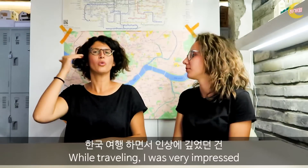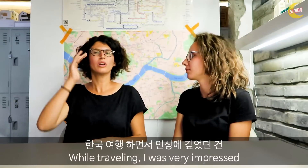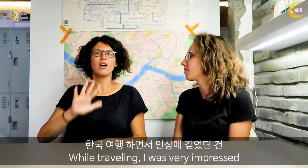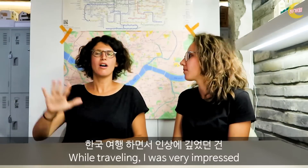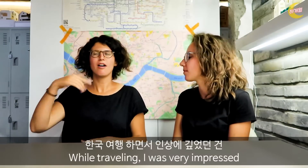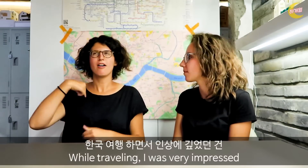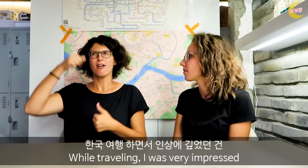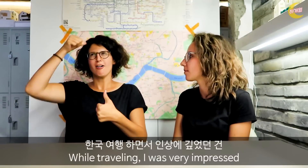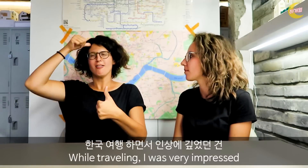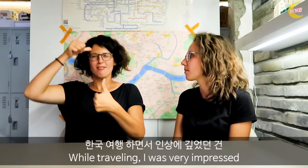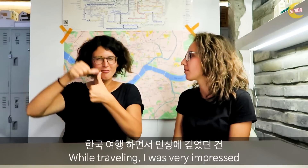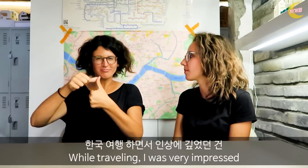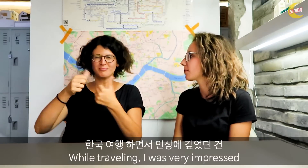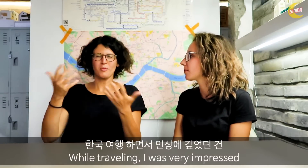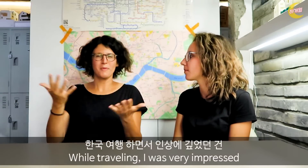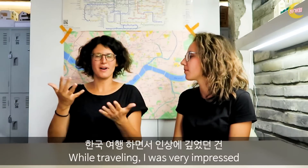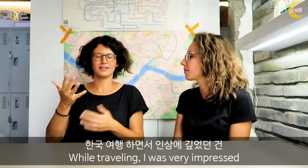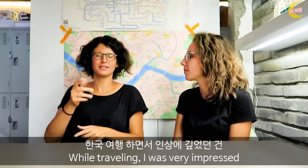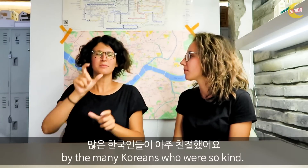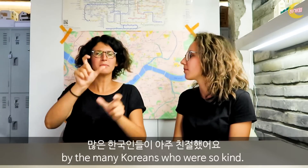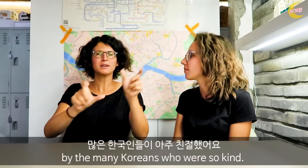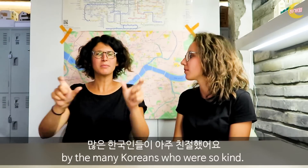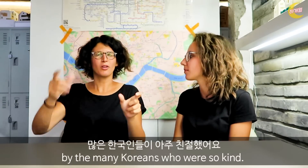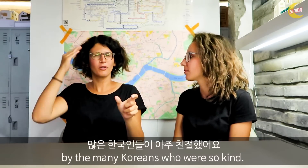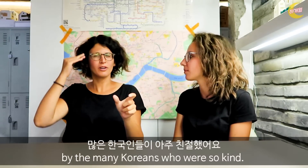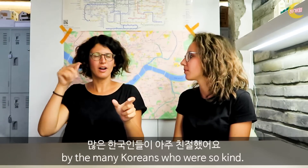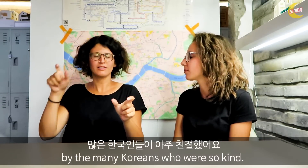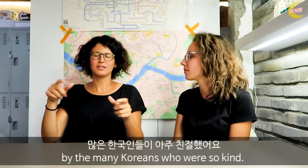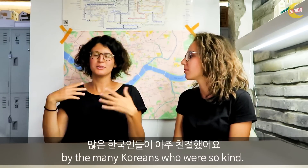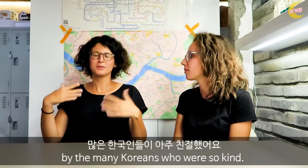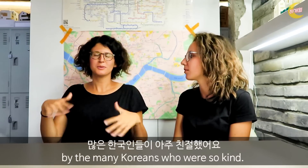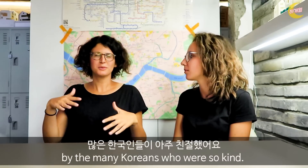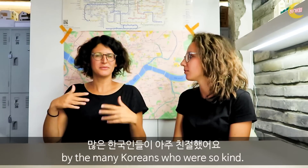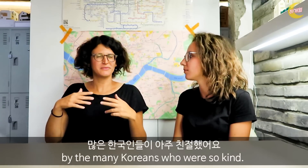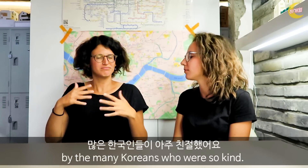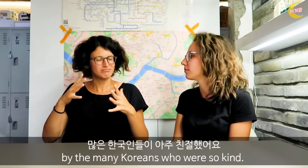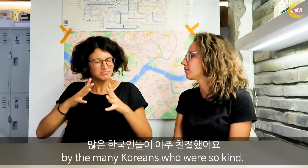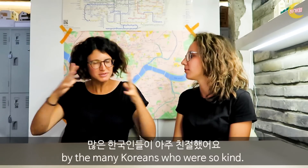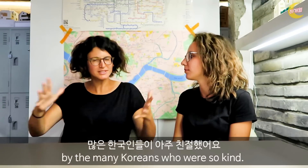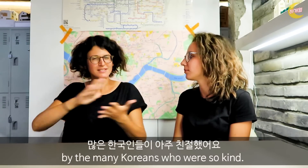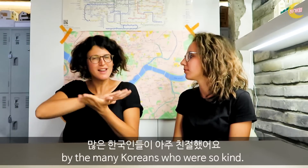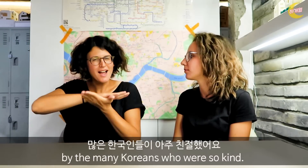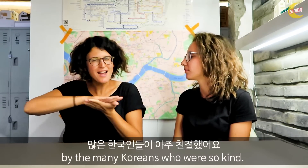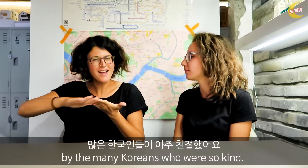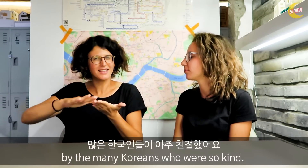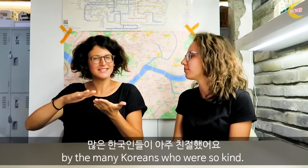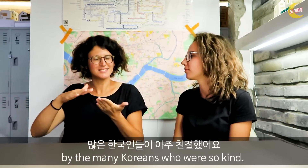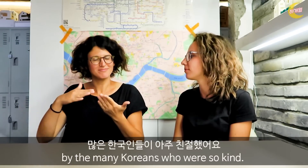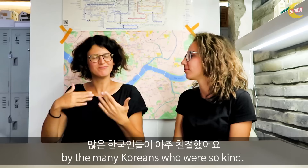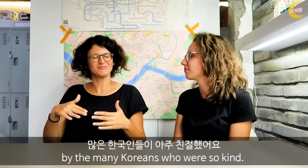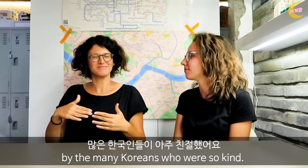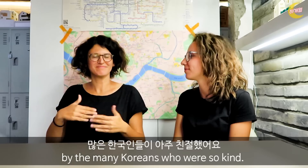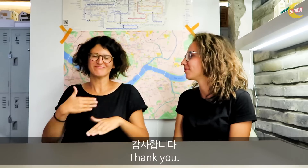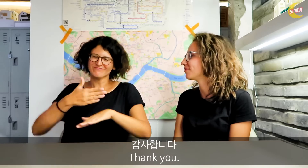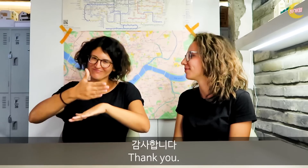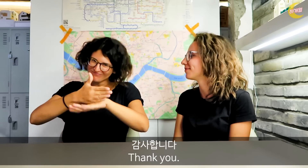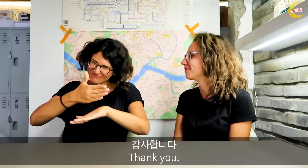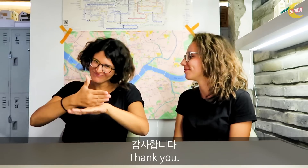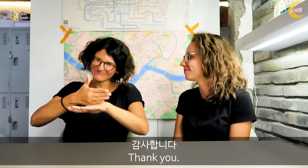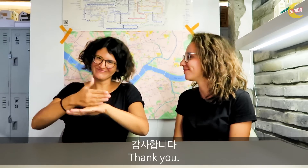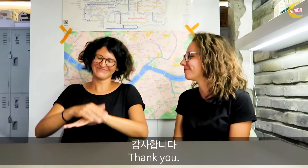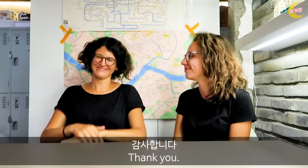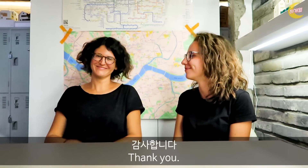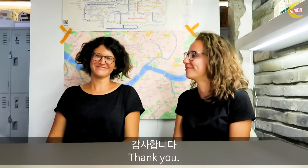While traveling, I was very impressed by the many Koreans who were so kind. Thank you.